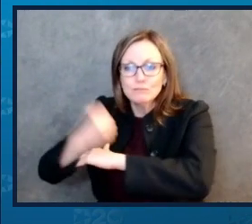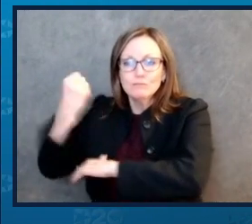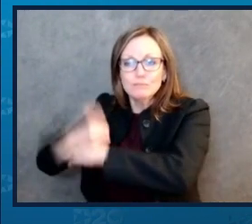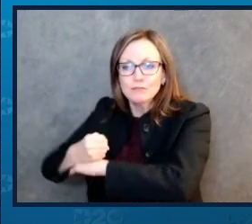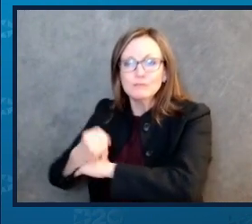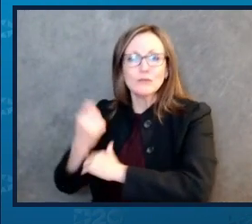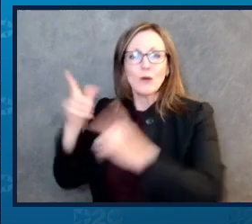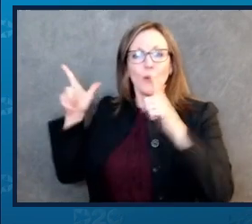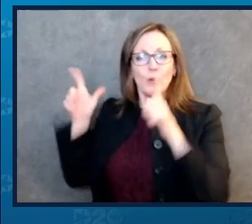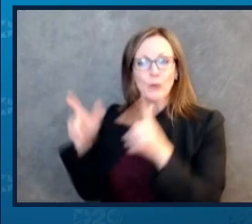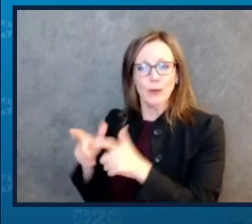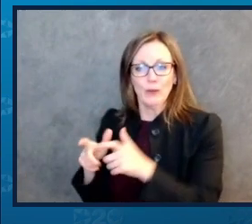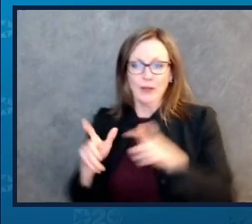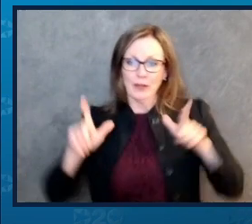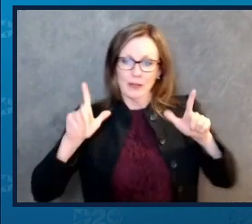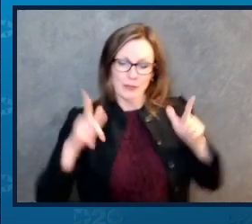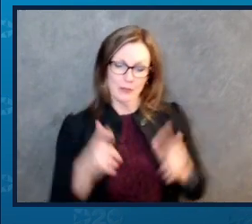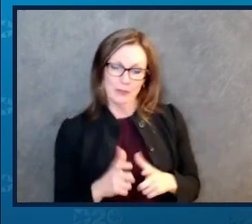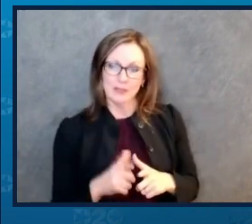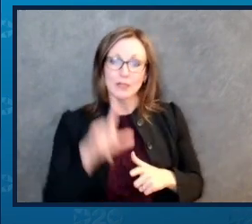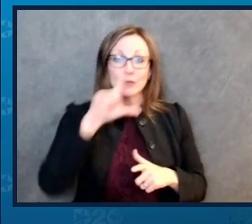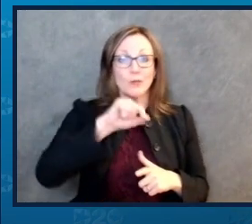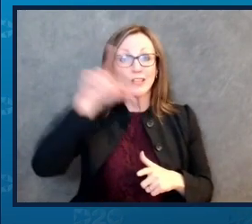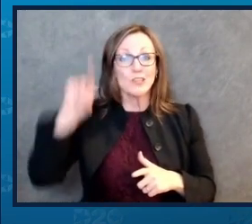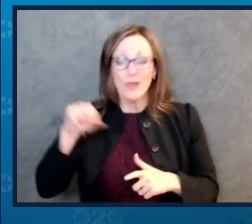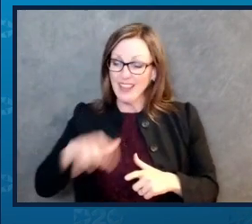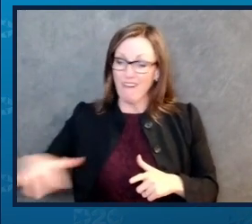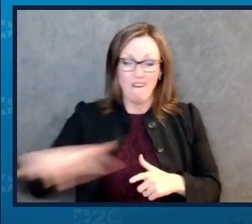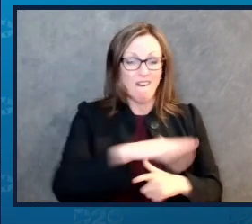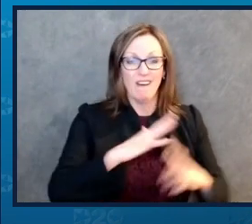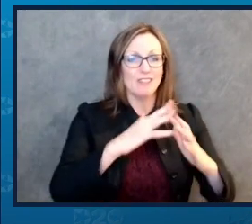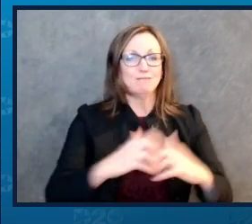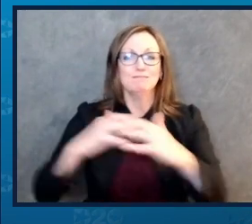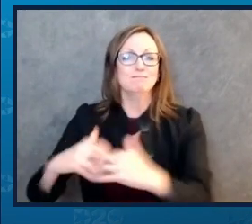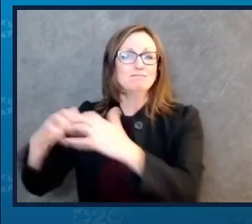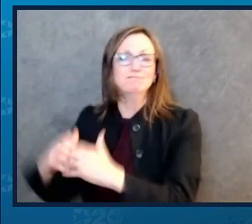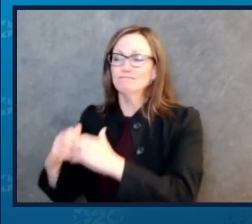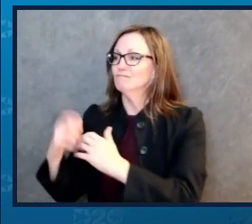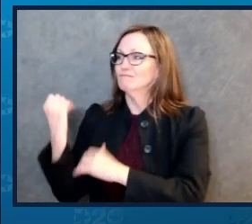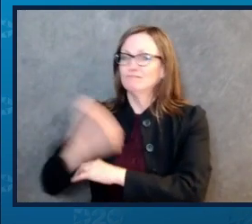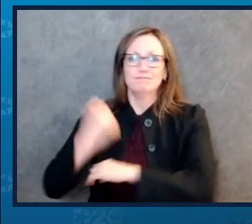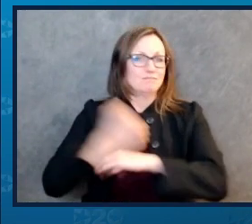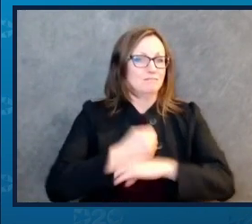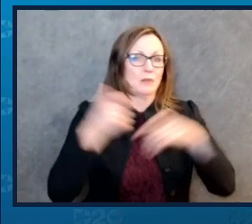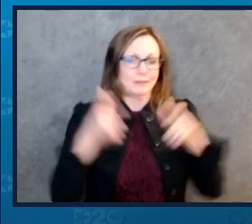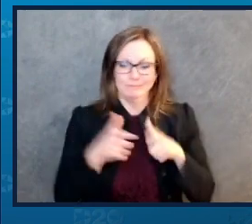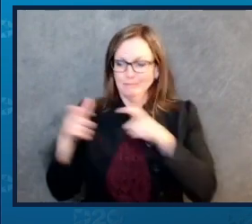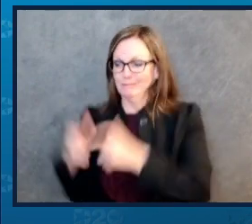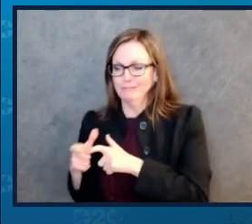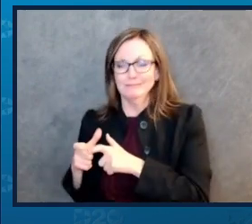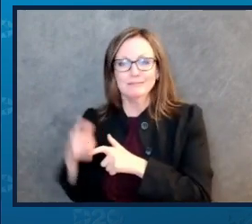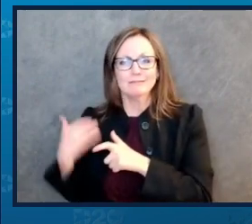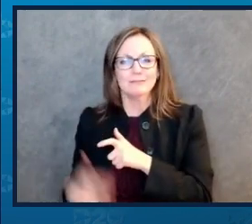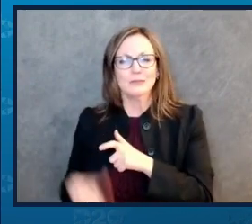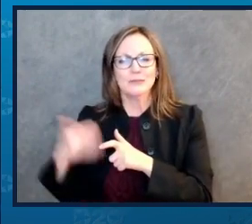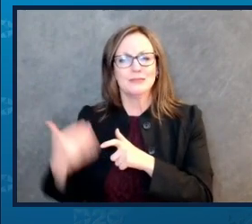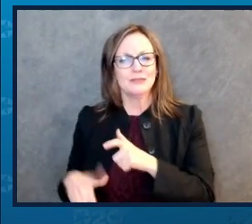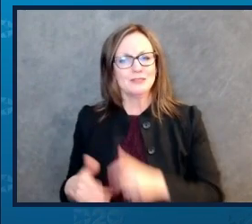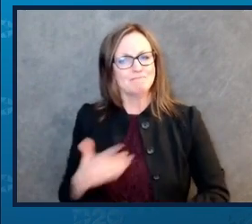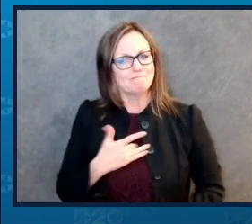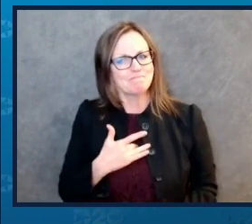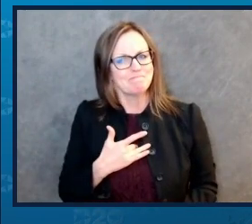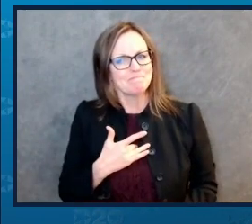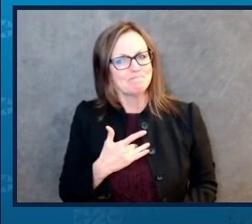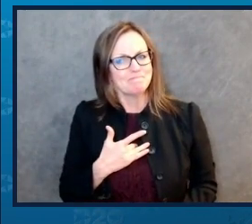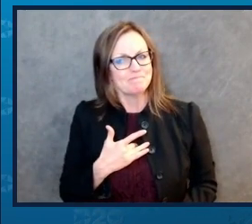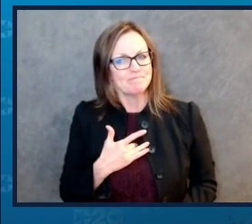OF OUR SMALL BUSINESSES.